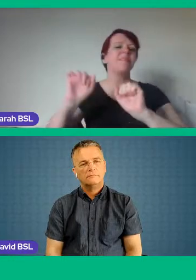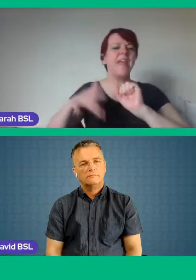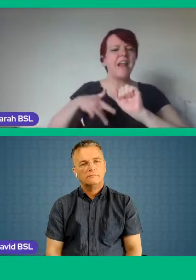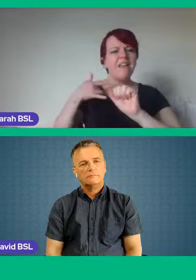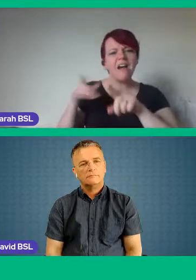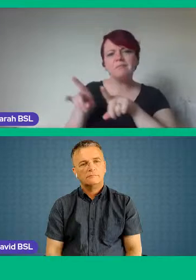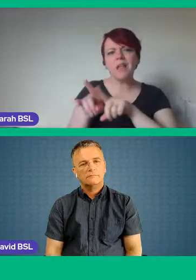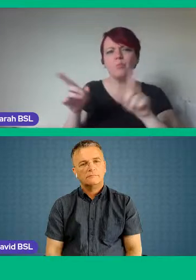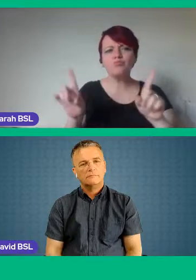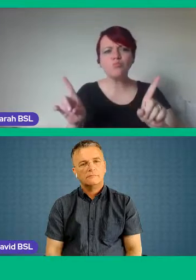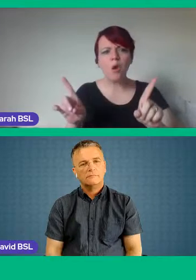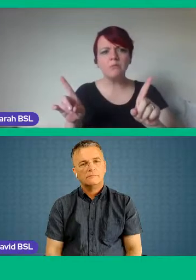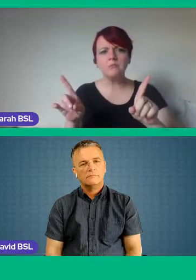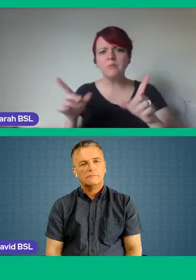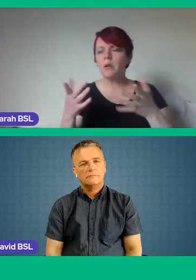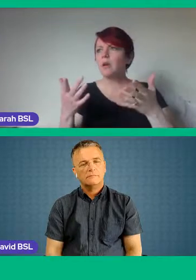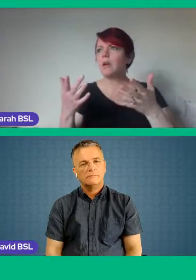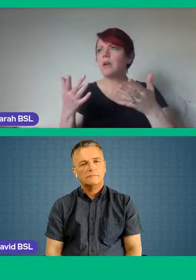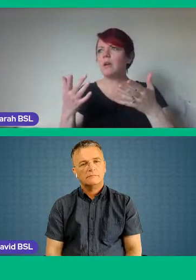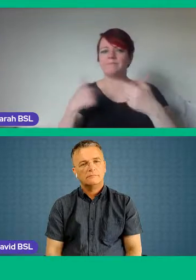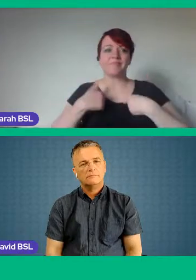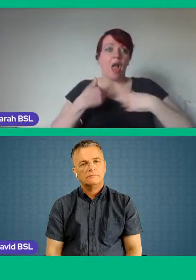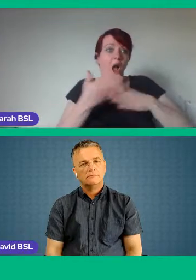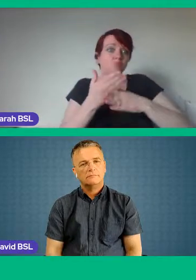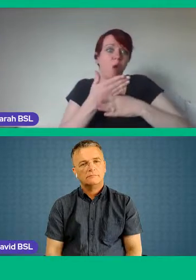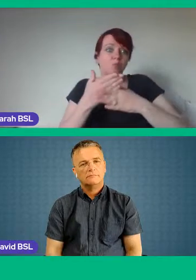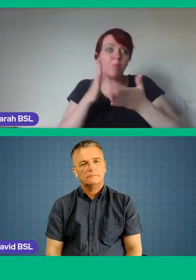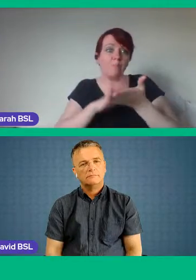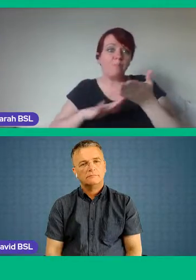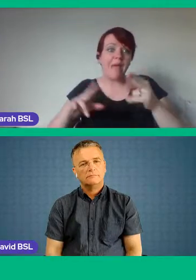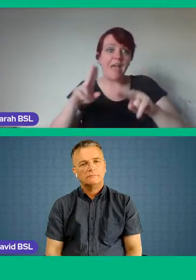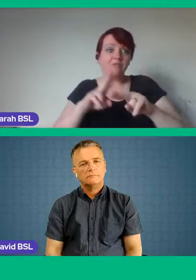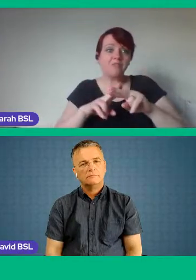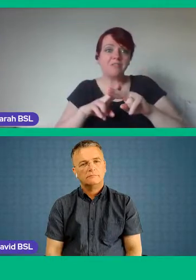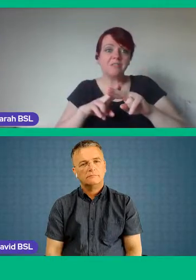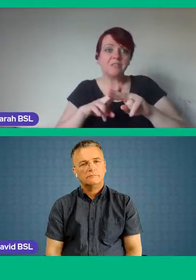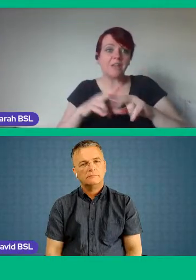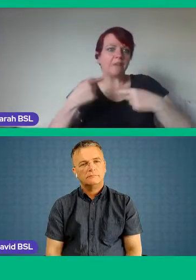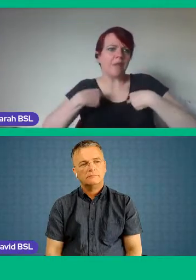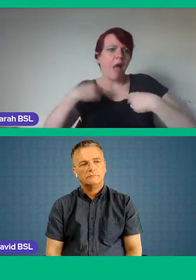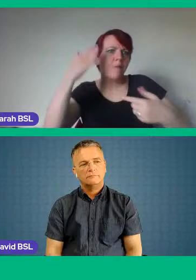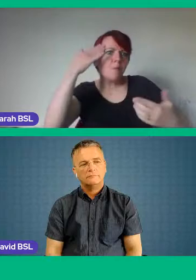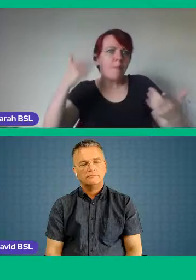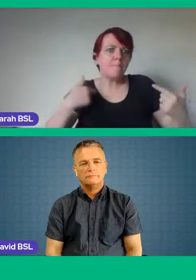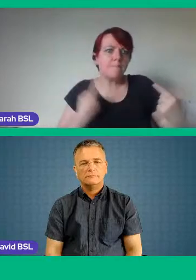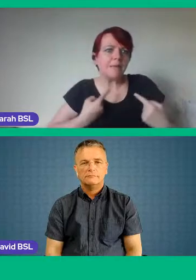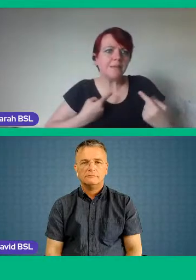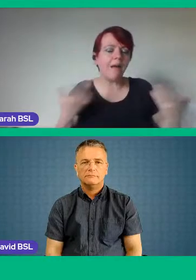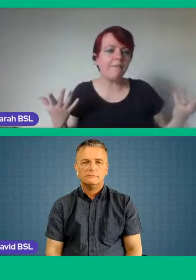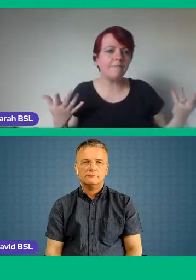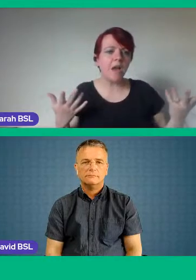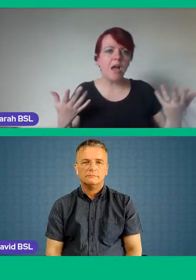time, and parents, working with parents, being one myself, having very little time, so putting things on during